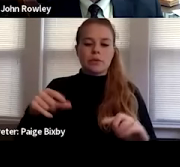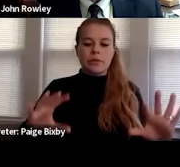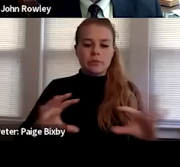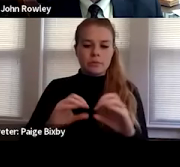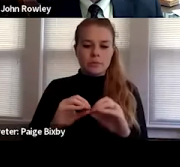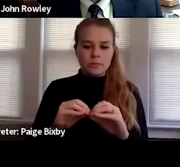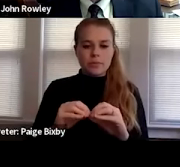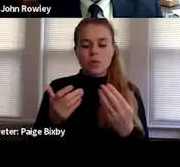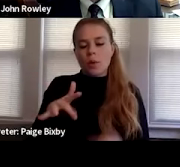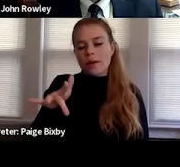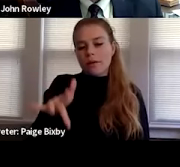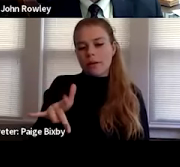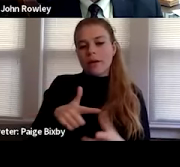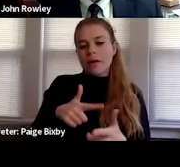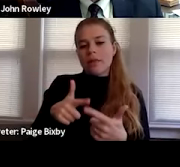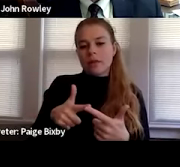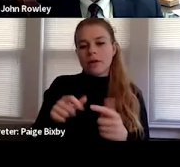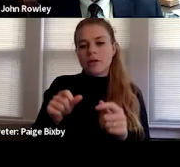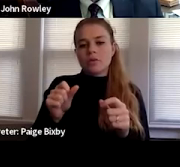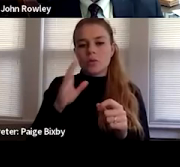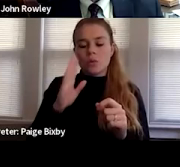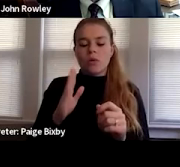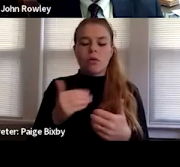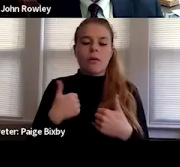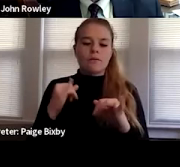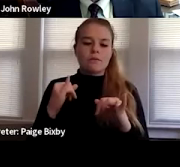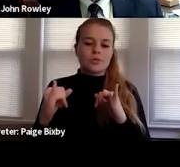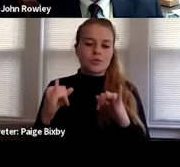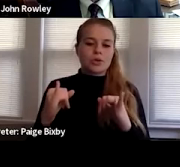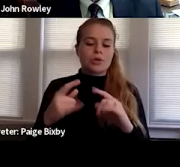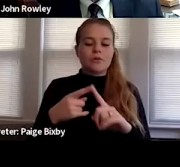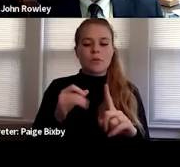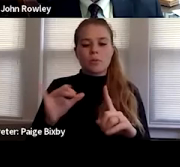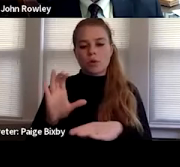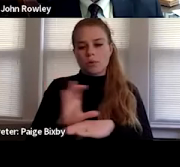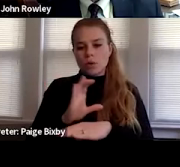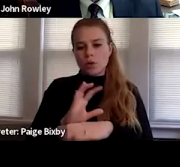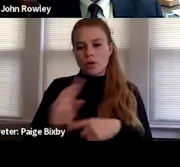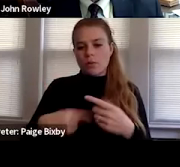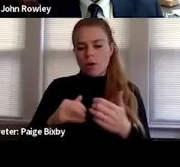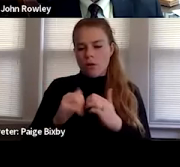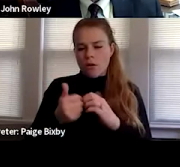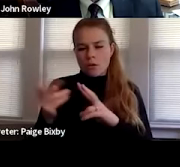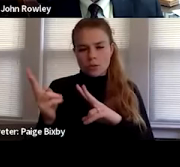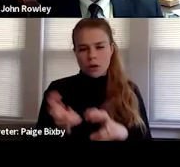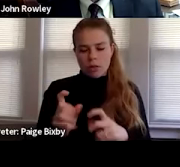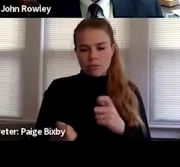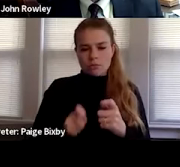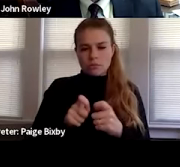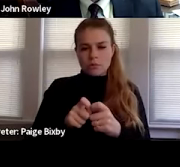Click on it and then you will get some instructions from your computer on how to download that to your computer.